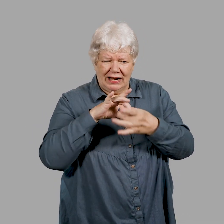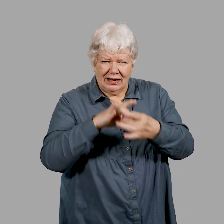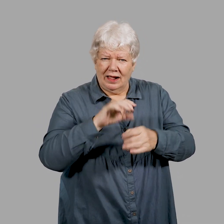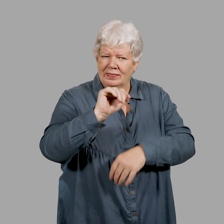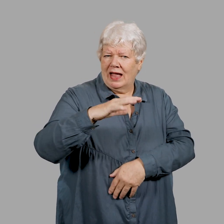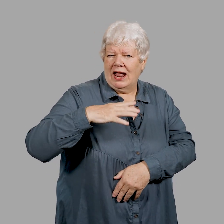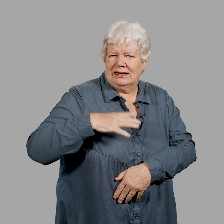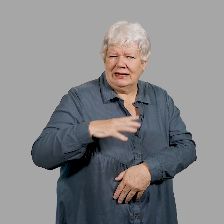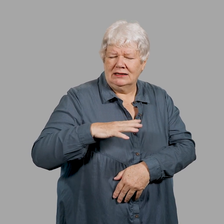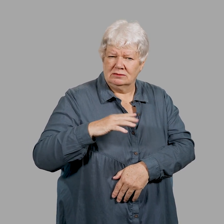and connected to their needs.